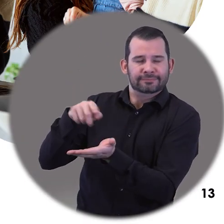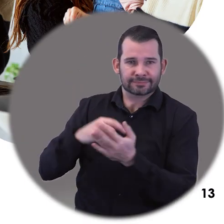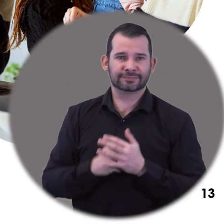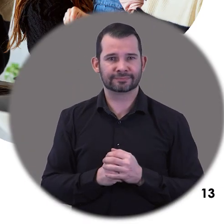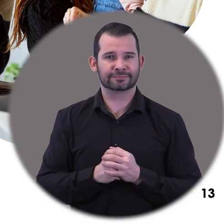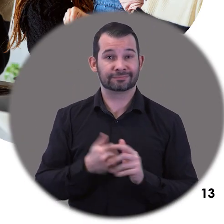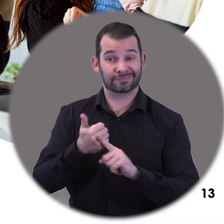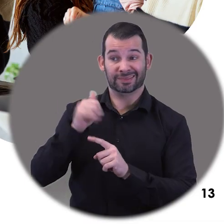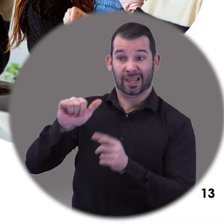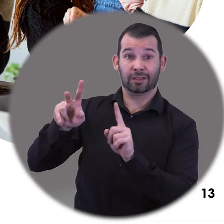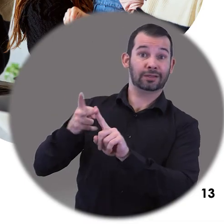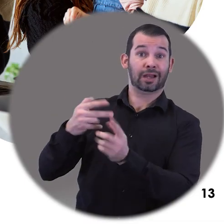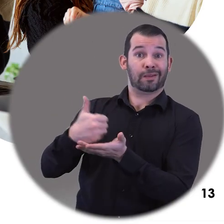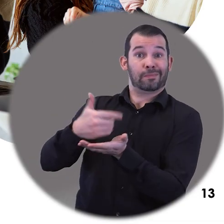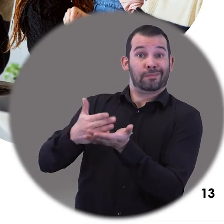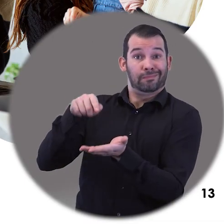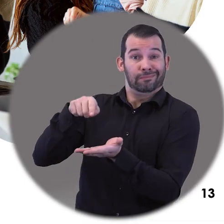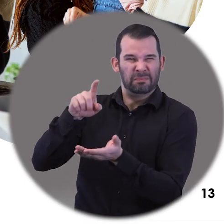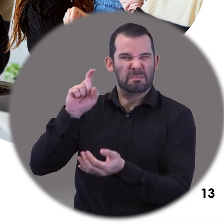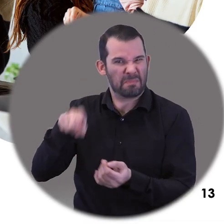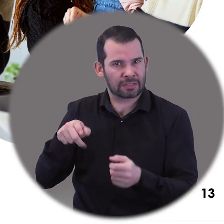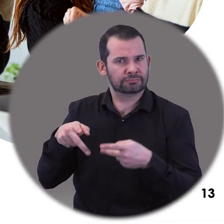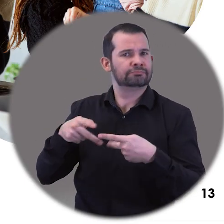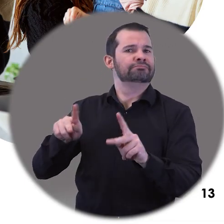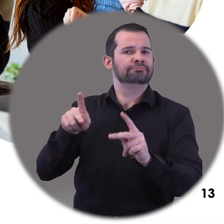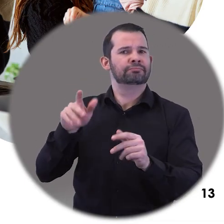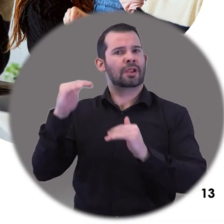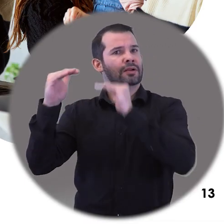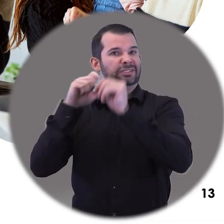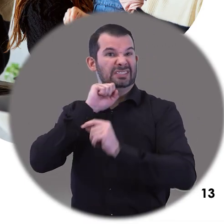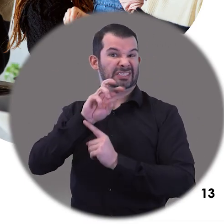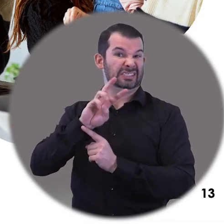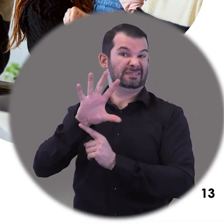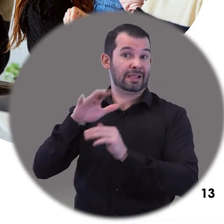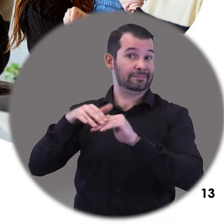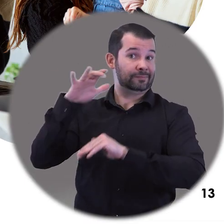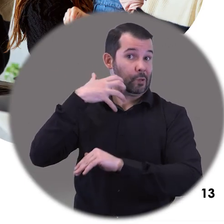The secondary unit must allow an adult 65 years of age or older,